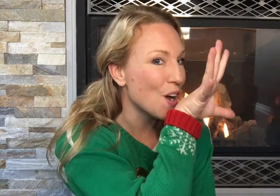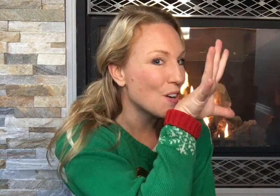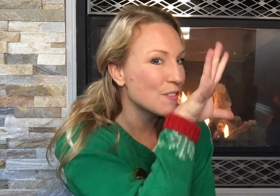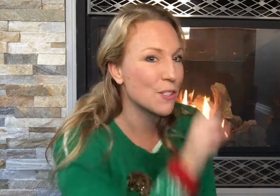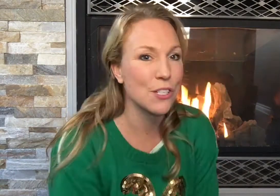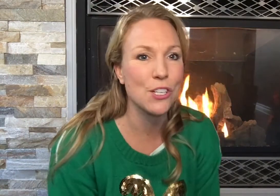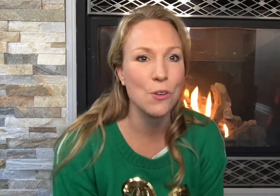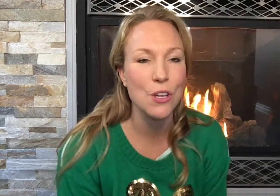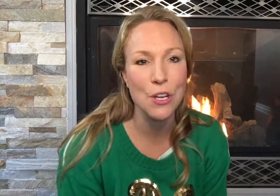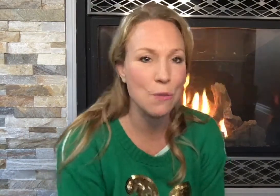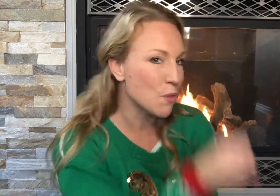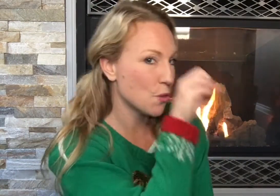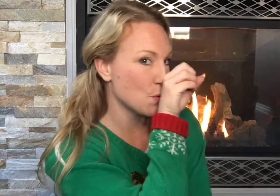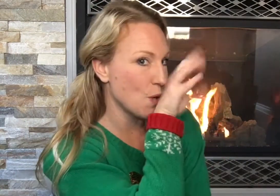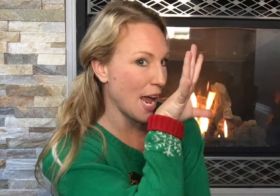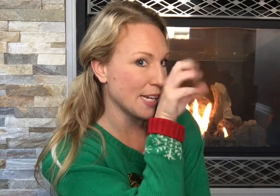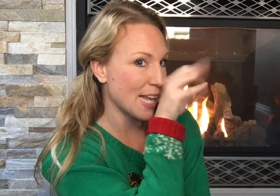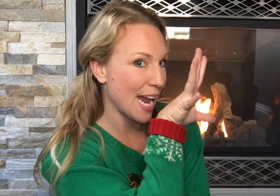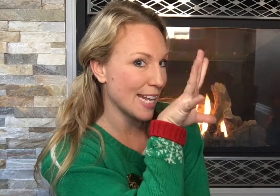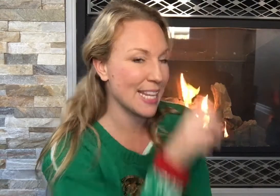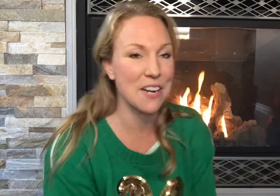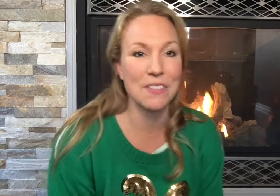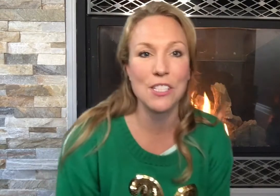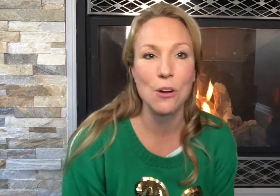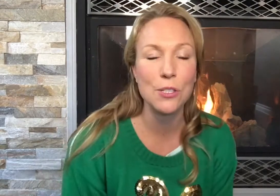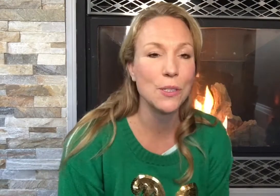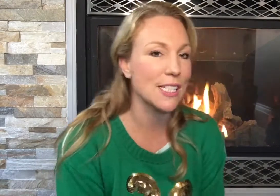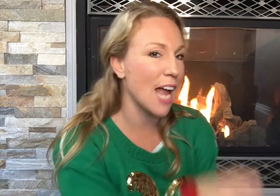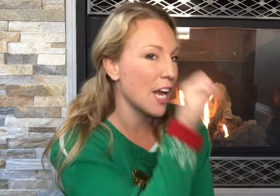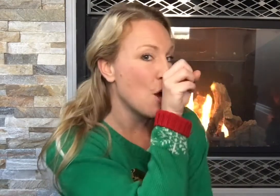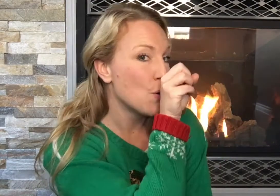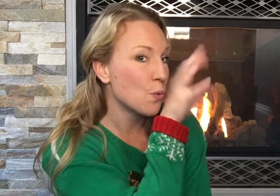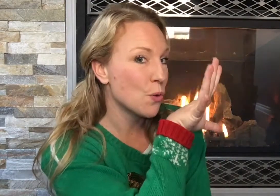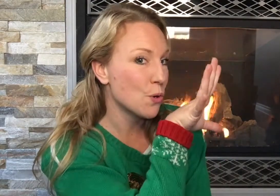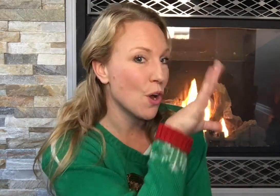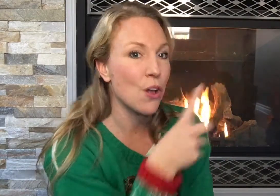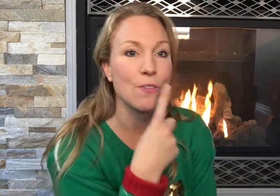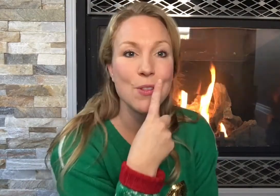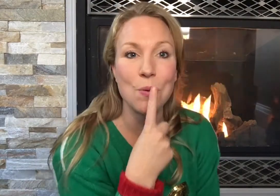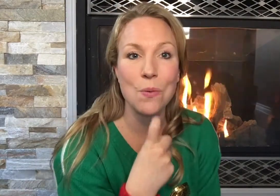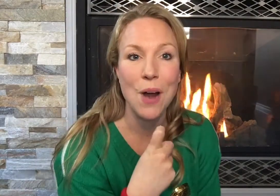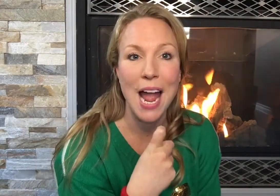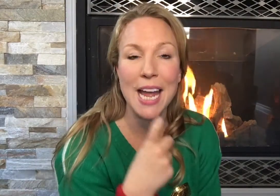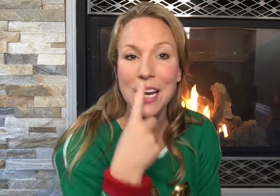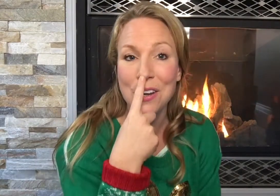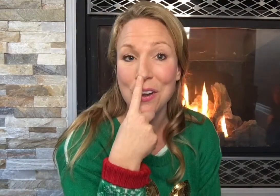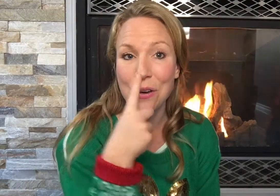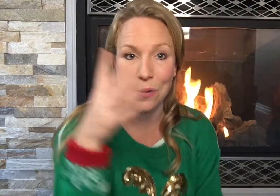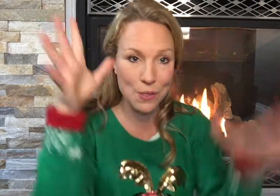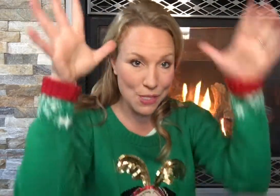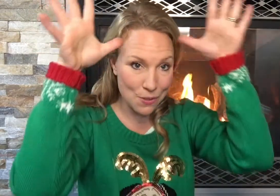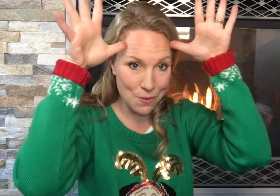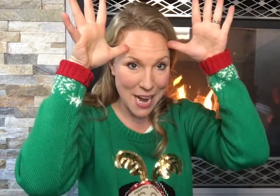so you show the red light at the end of his nose. You can sign RUDOLPH the RED-NOSED REINDEER,